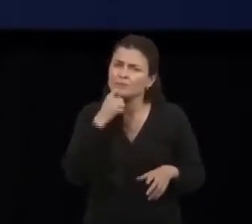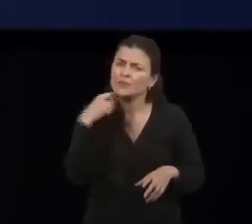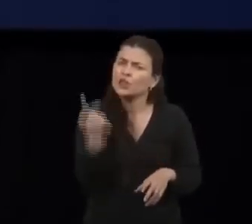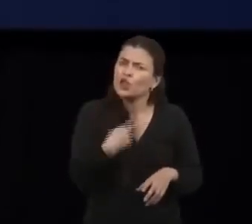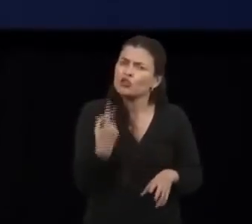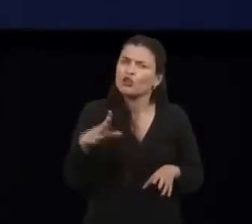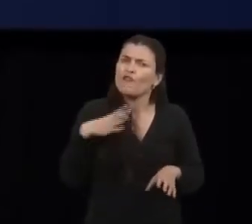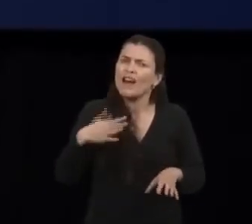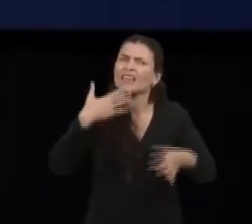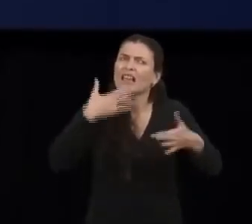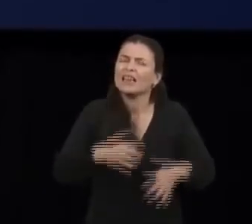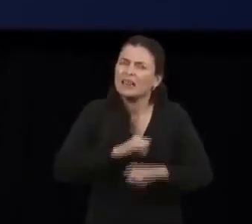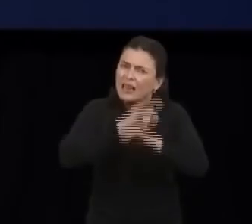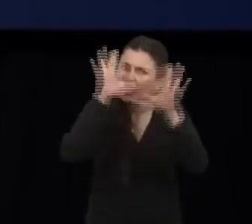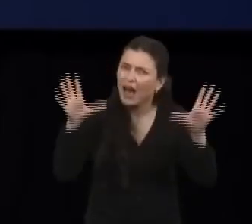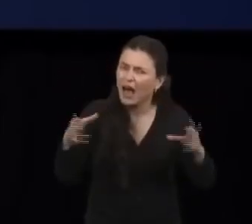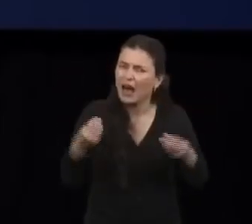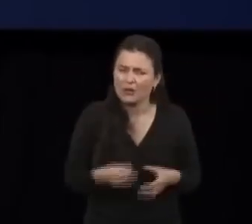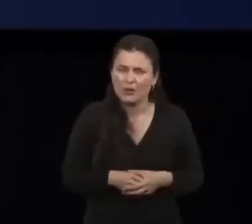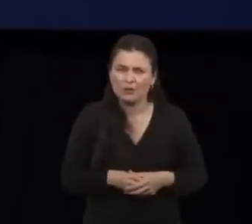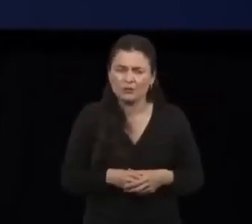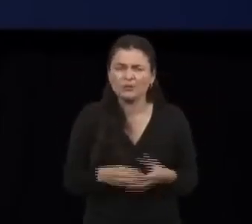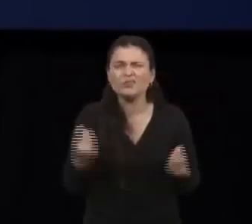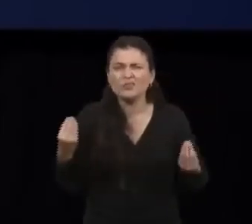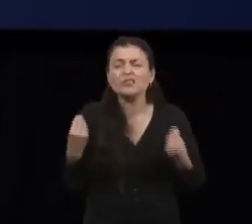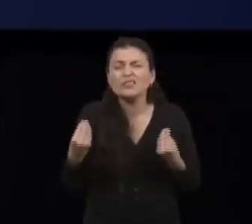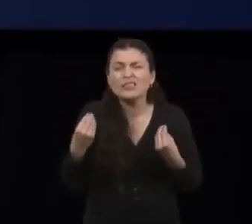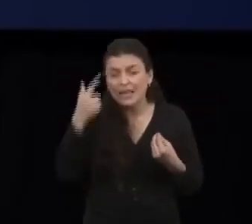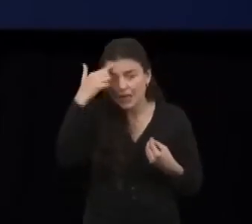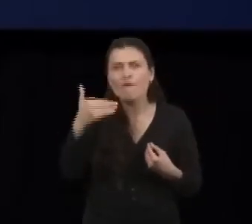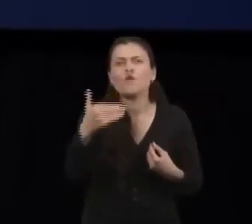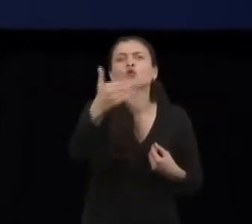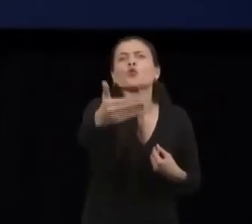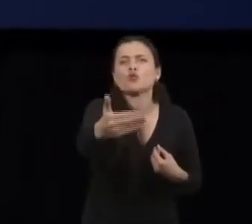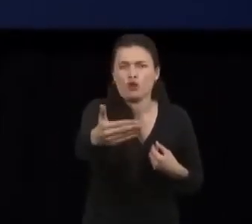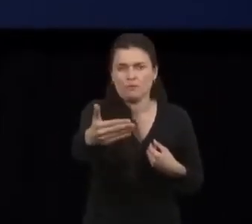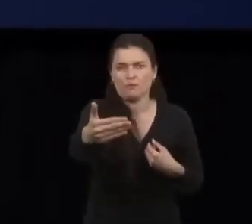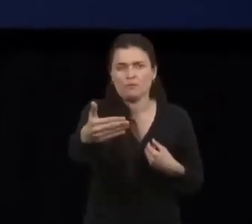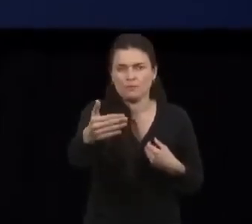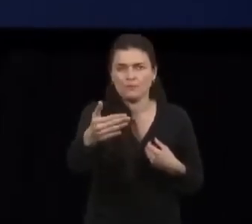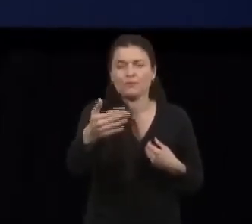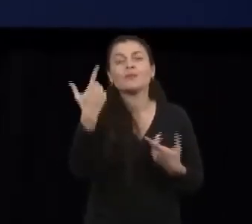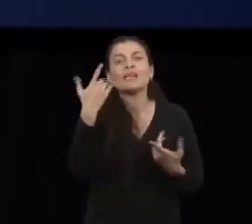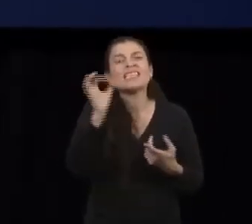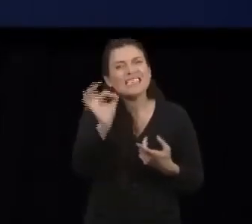what we have in the face of the future in the light of the election year.